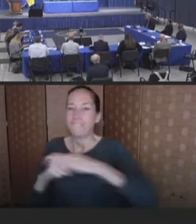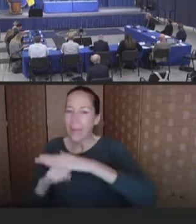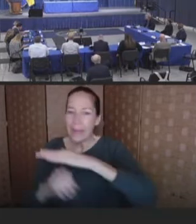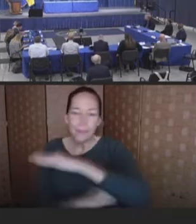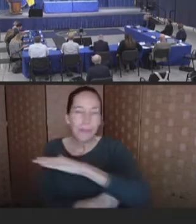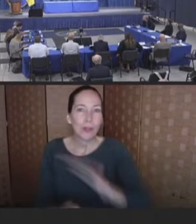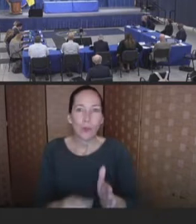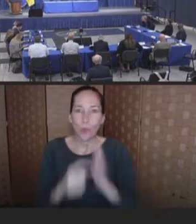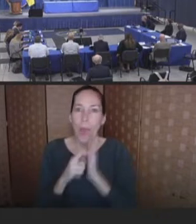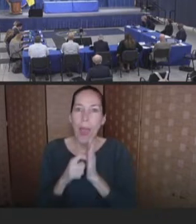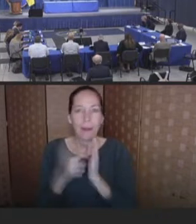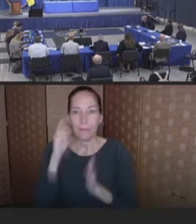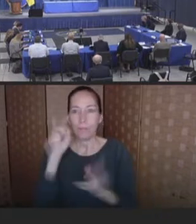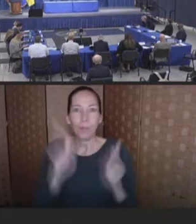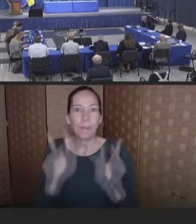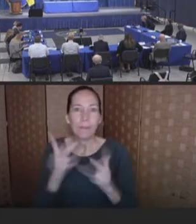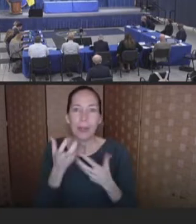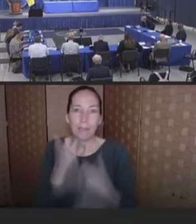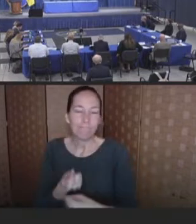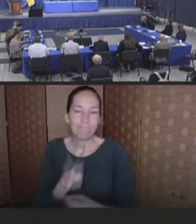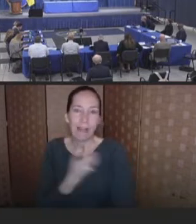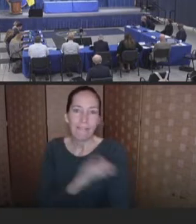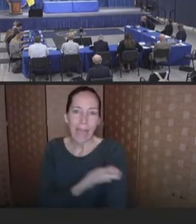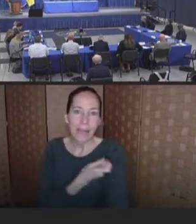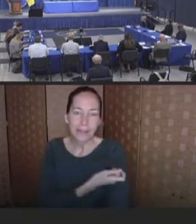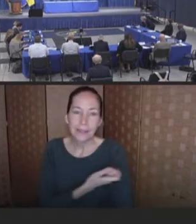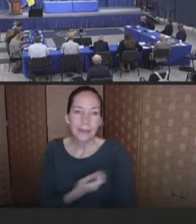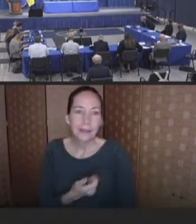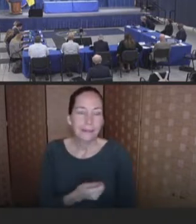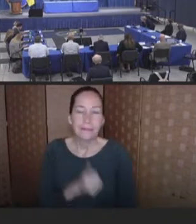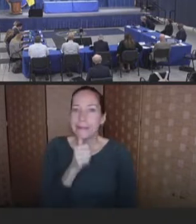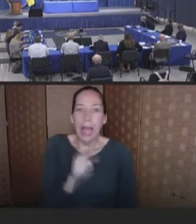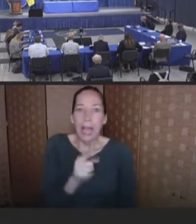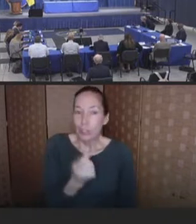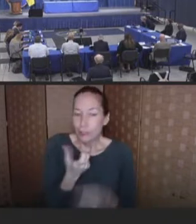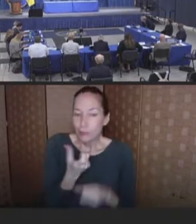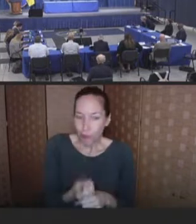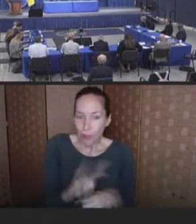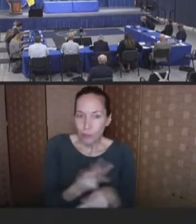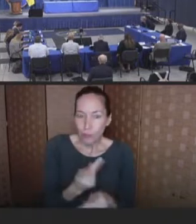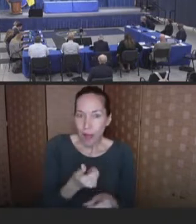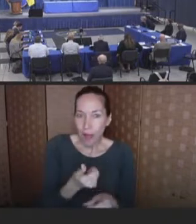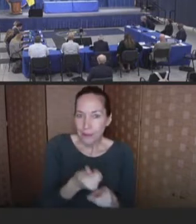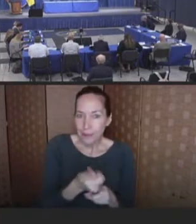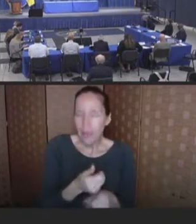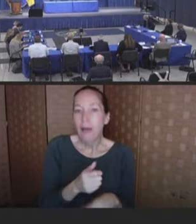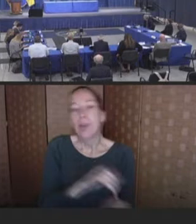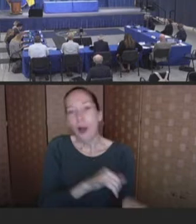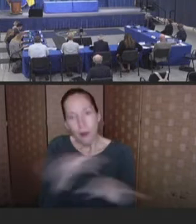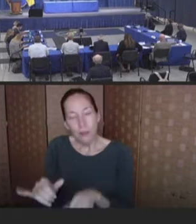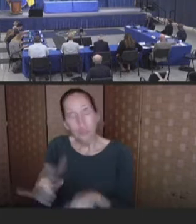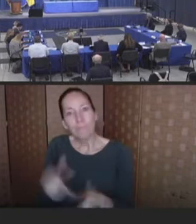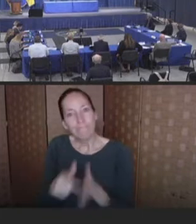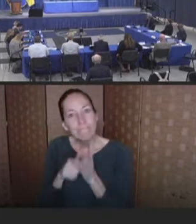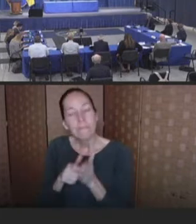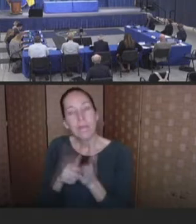And that means, you know, not only trust in the product, but that, you know, the medical system and trust in government.